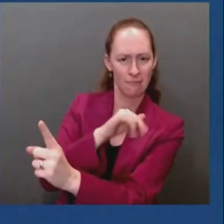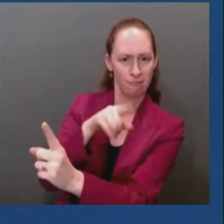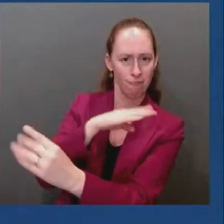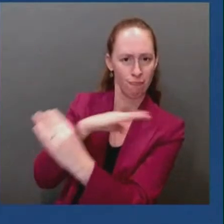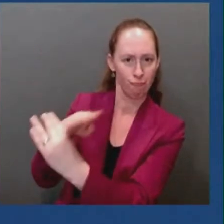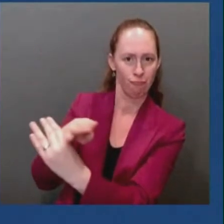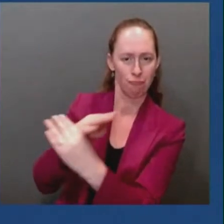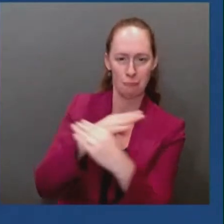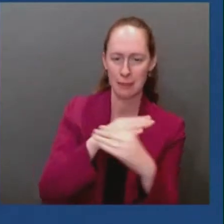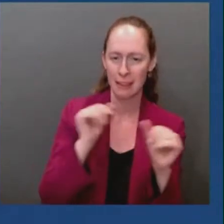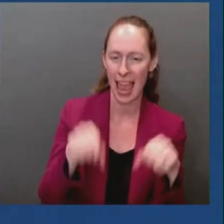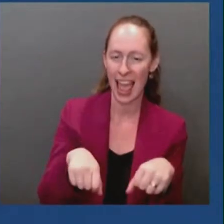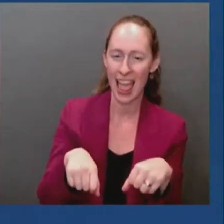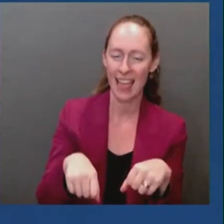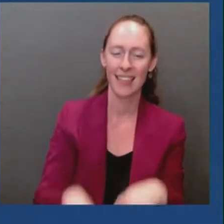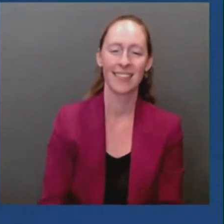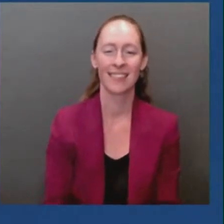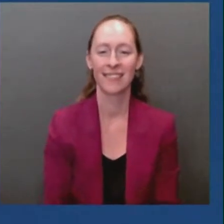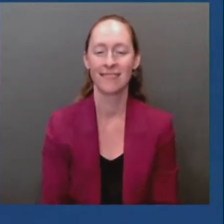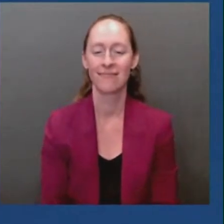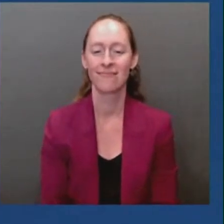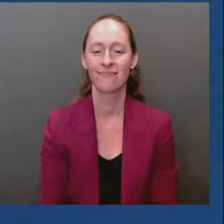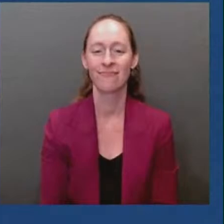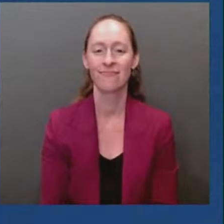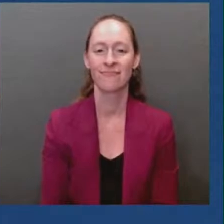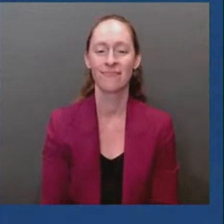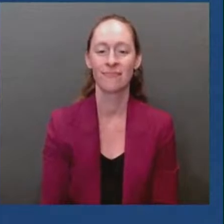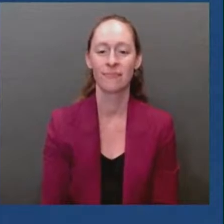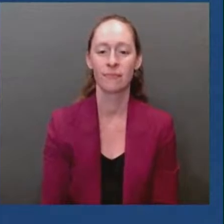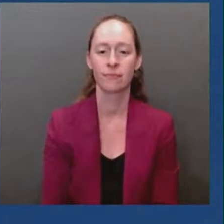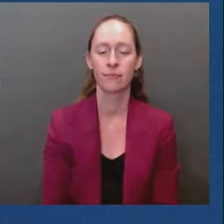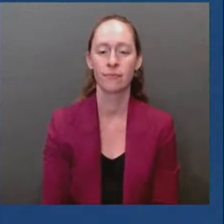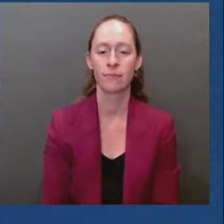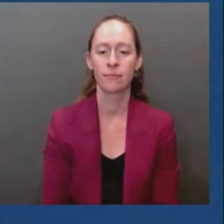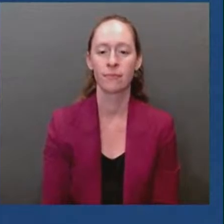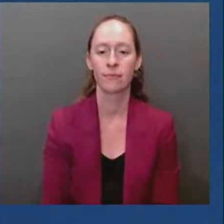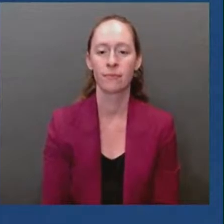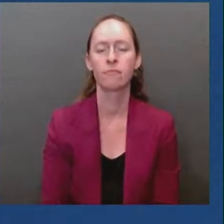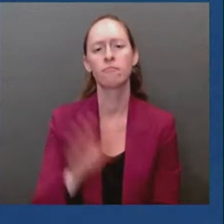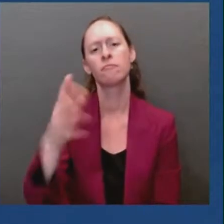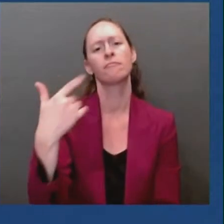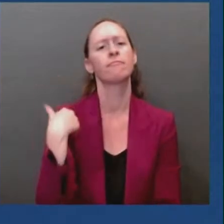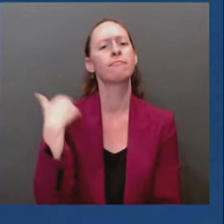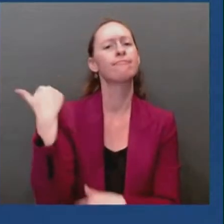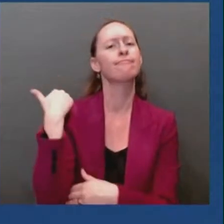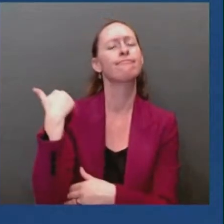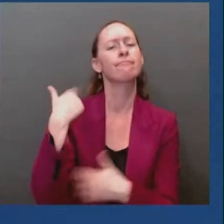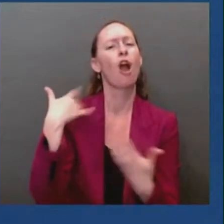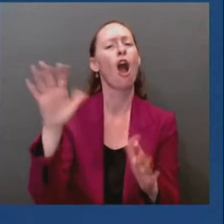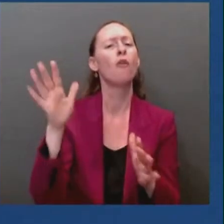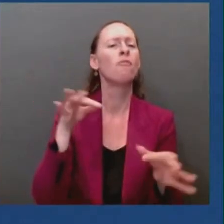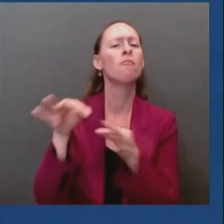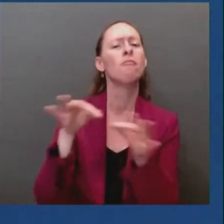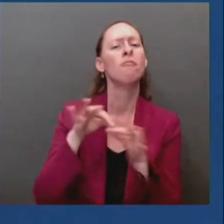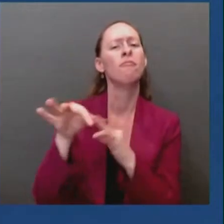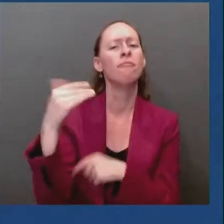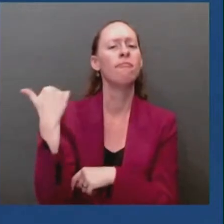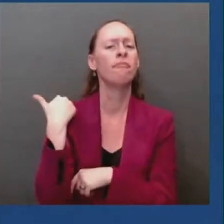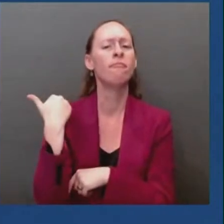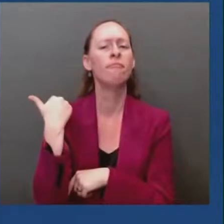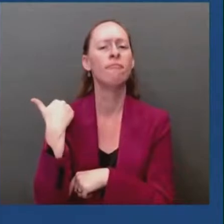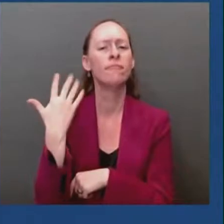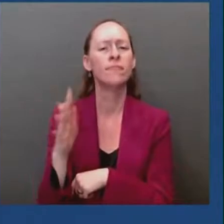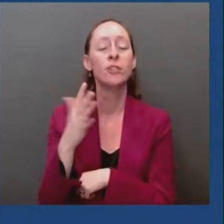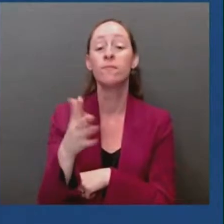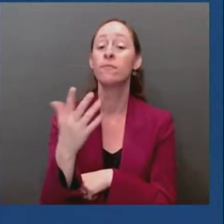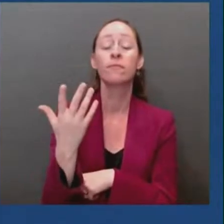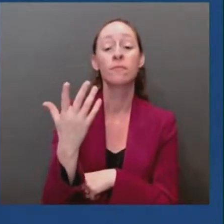CONTINUE TO PROVIDE A VERY HIGH